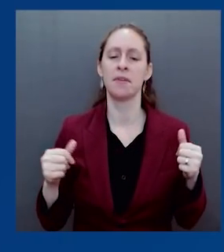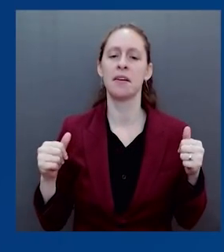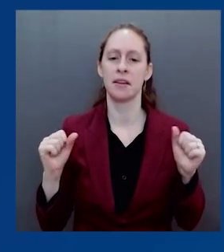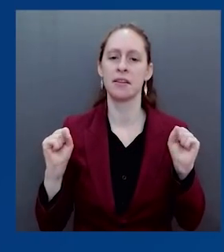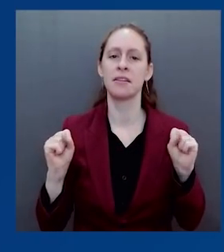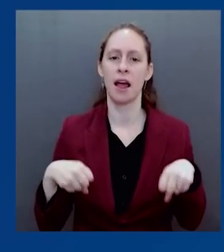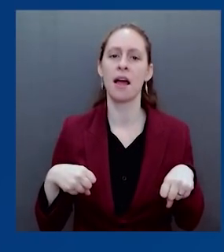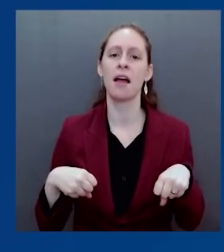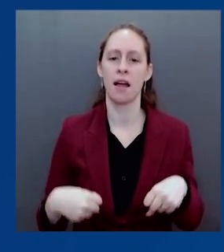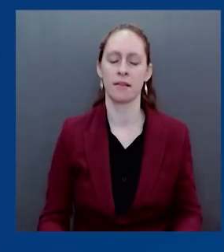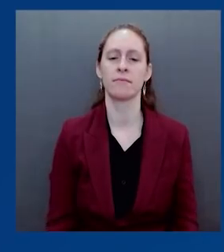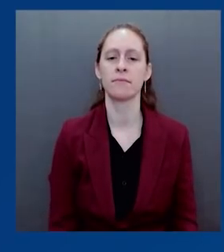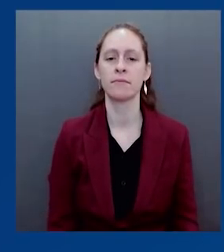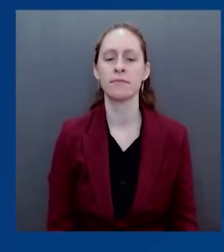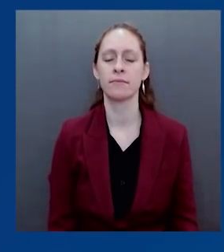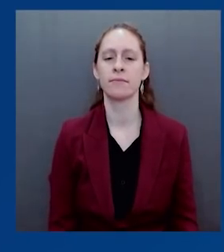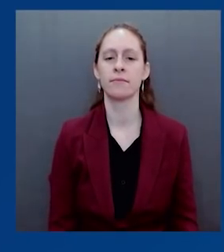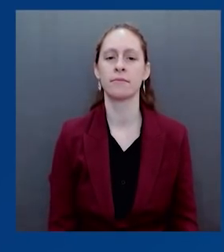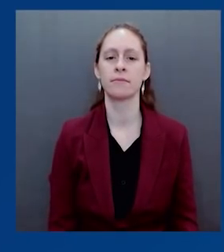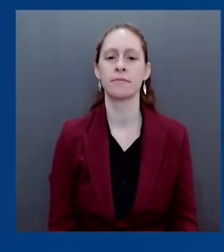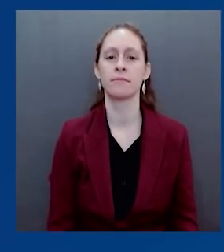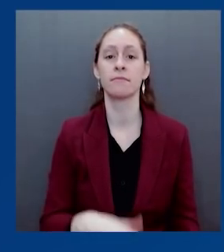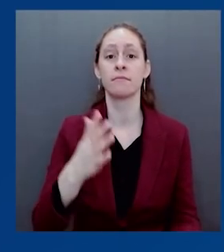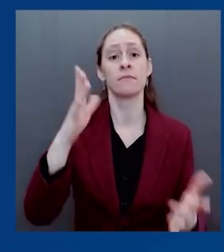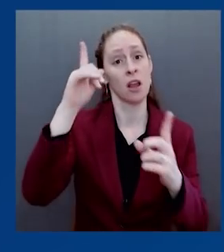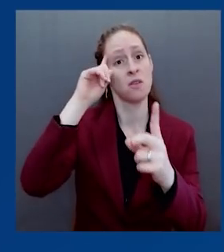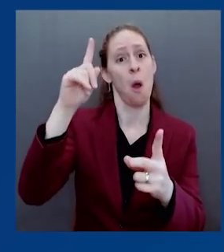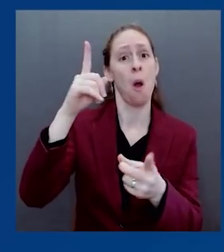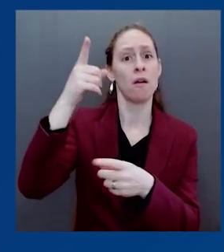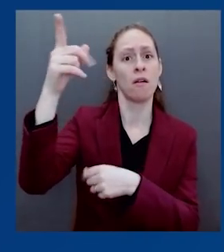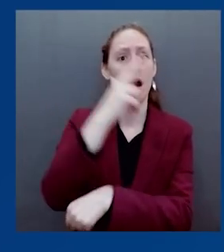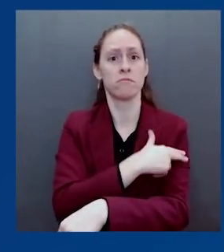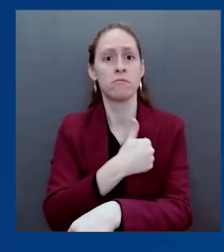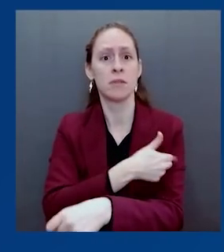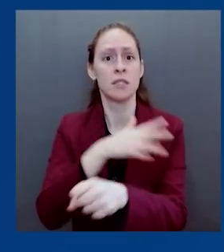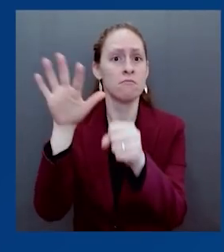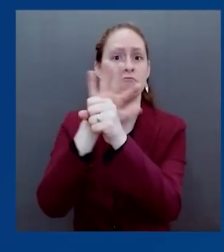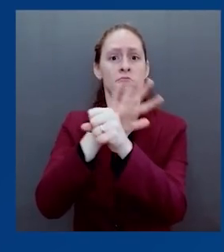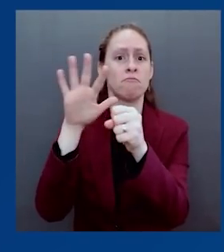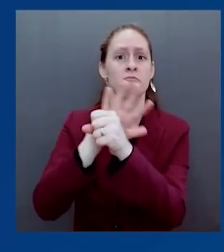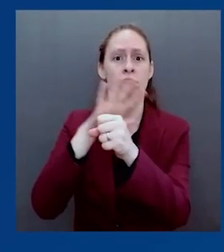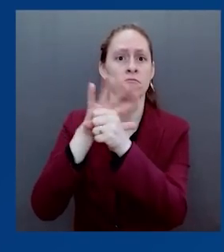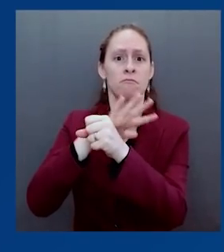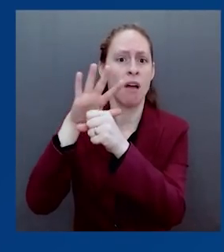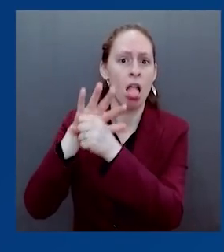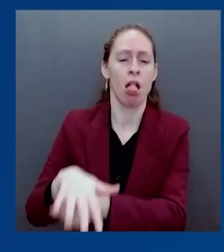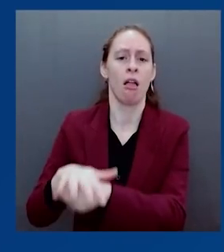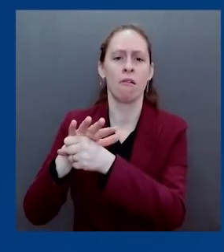you minimize the stress on the healthcare system. Now, the highest priority, as always,